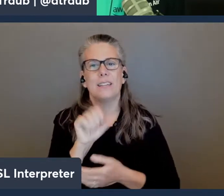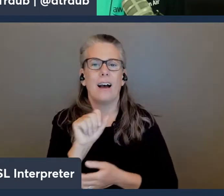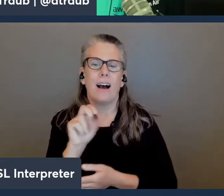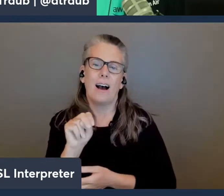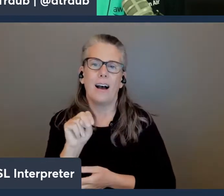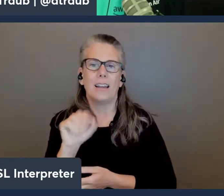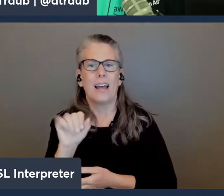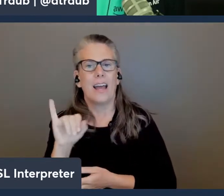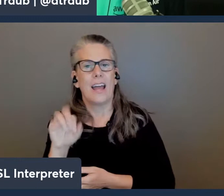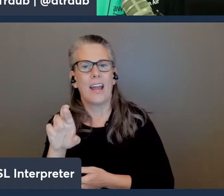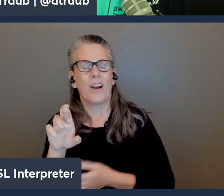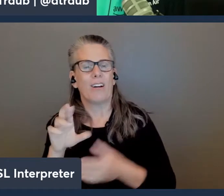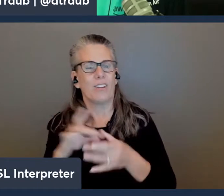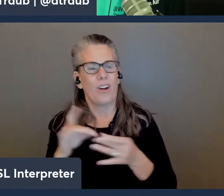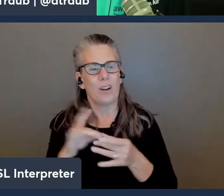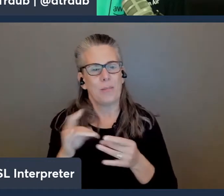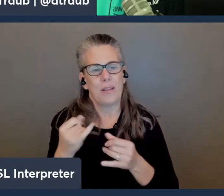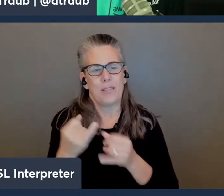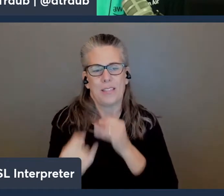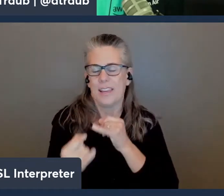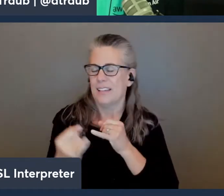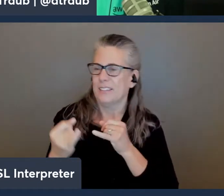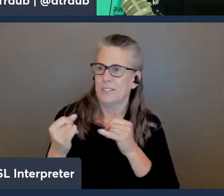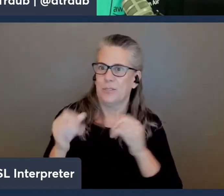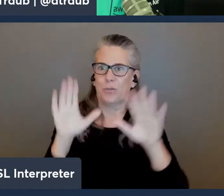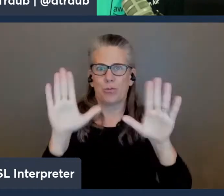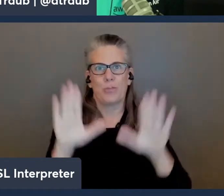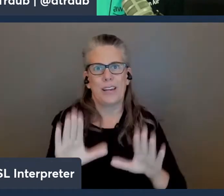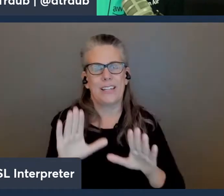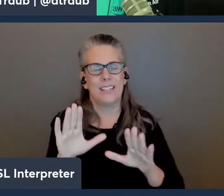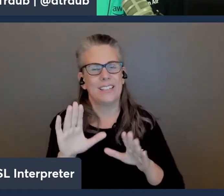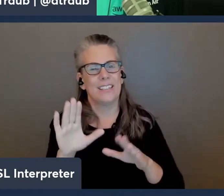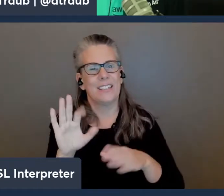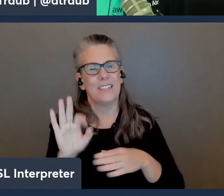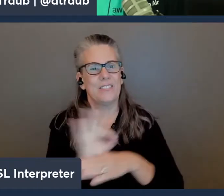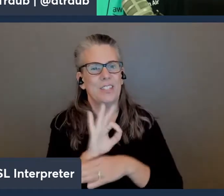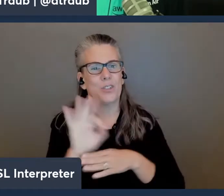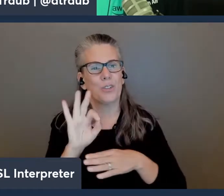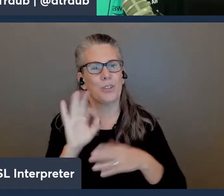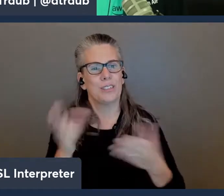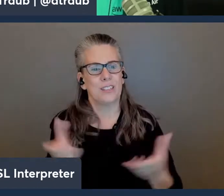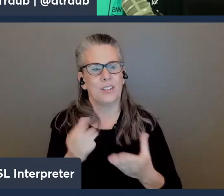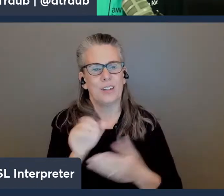and features on Amazon services, internet services. And today we have Aaron Friedman with us